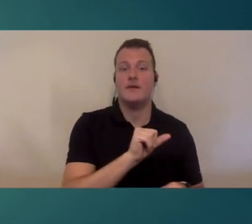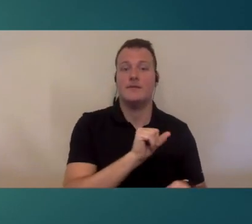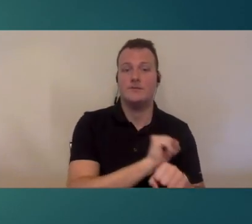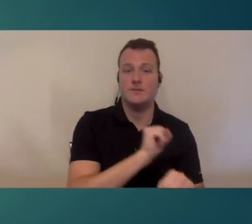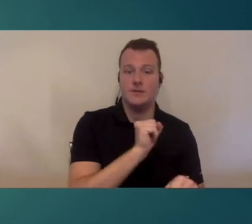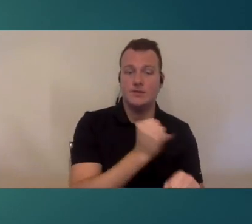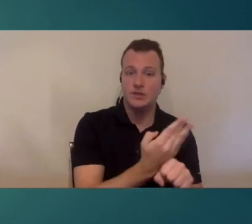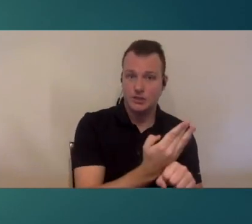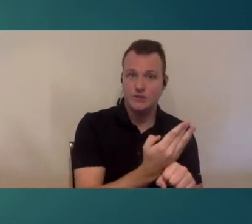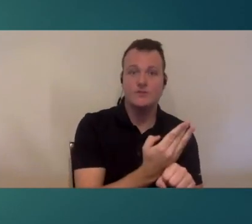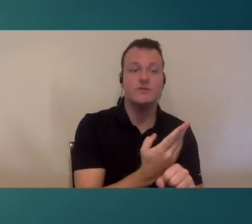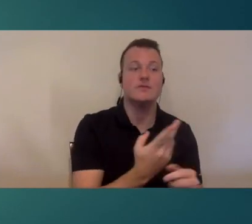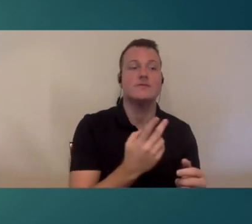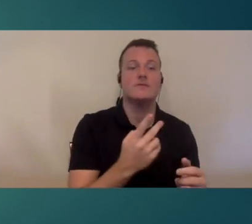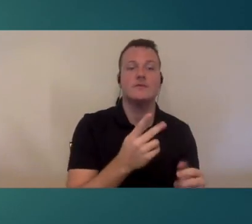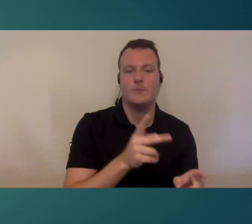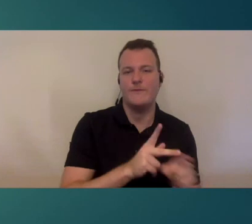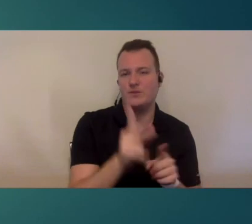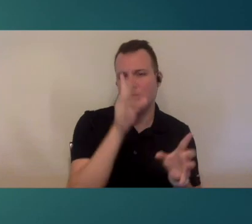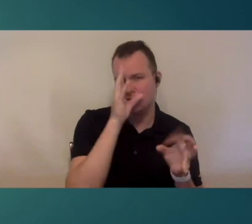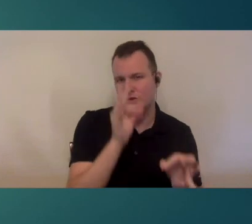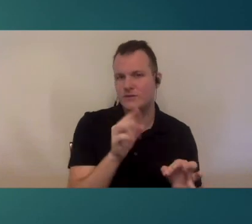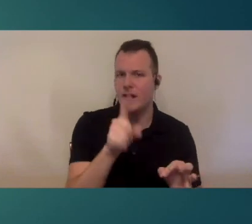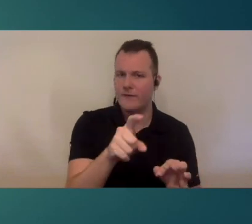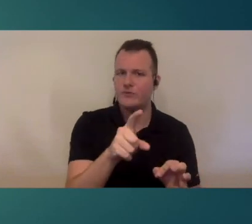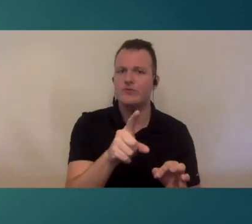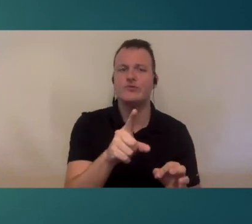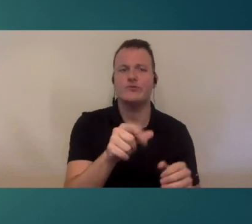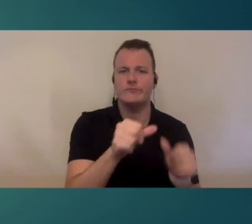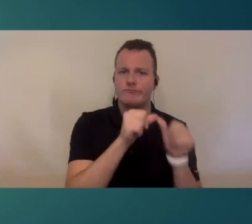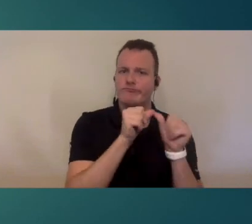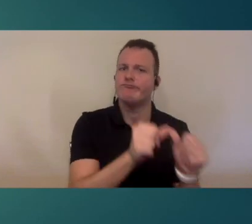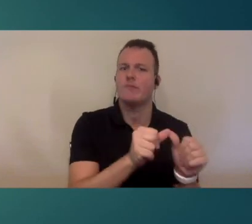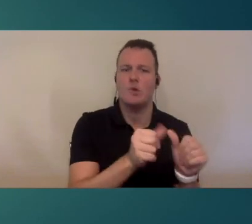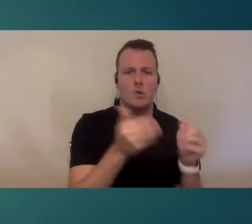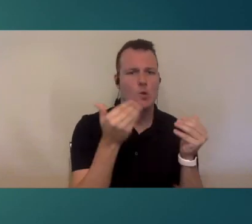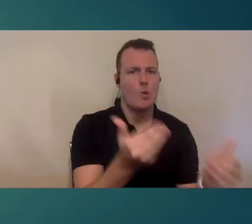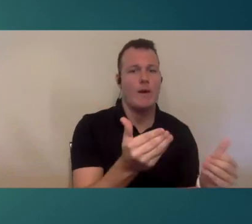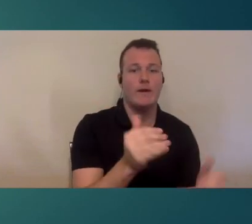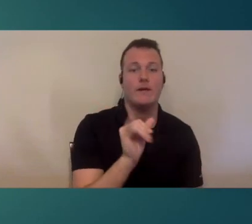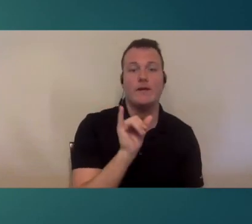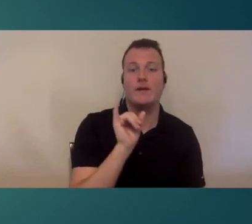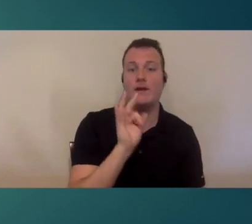You need to stick with it unless you're willing to accept the consequences that